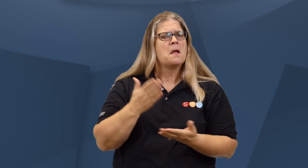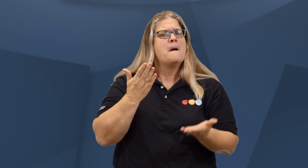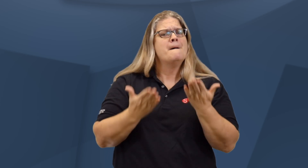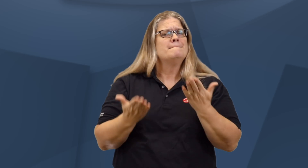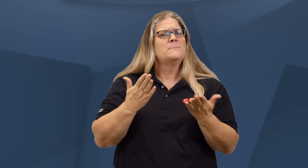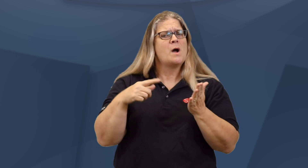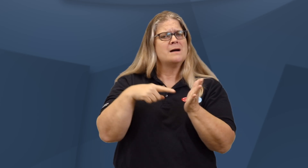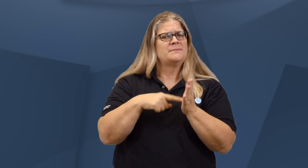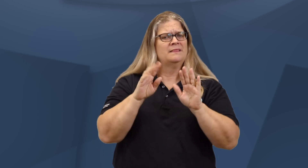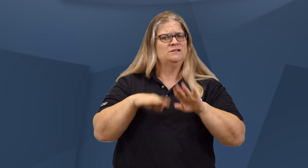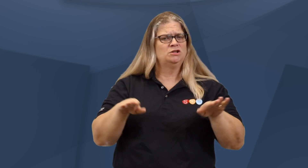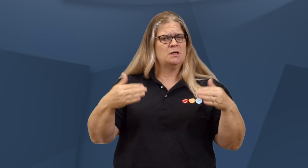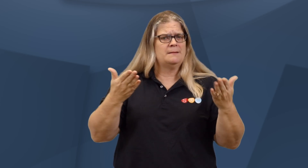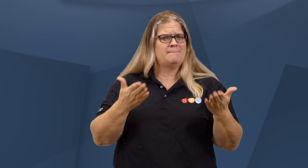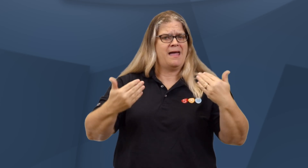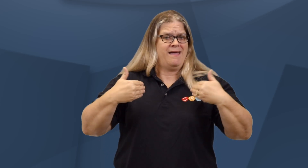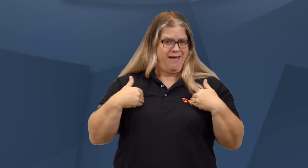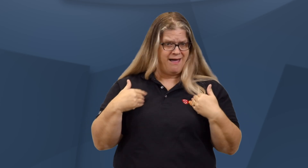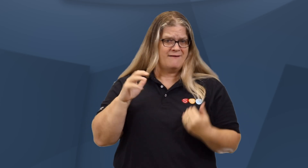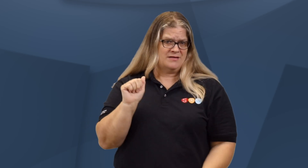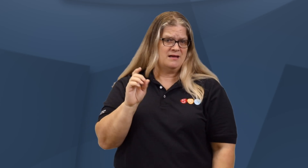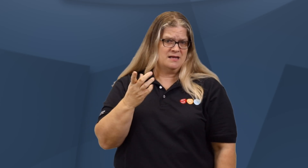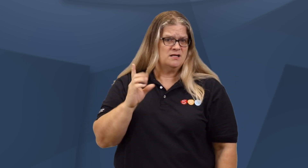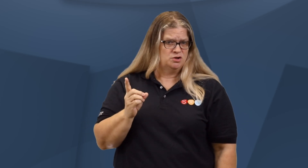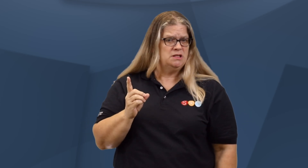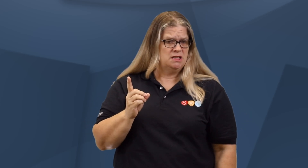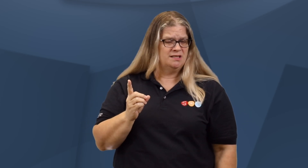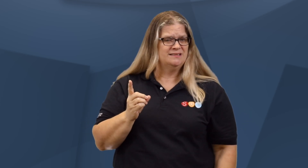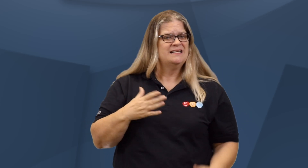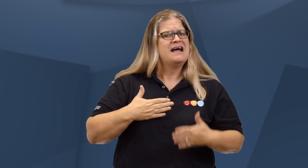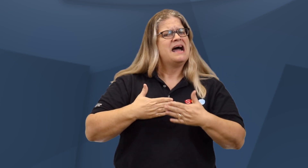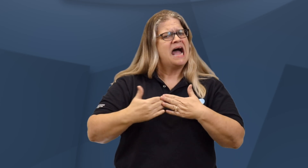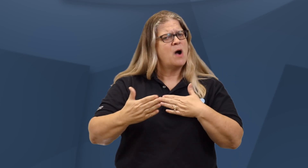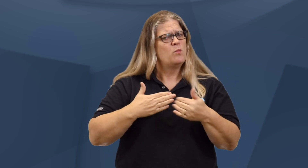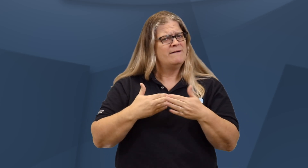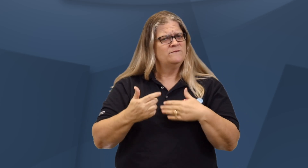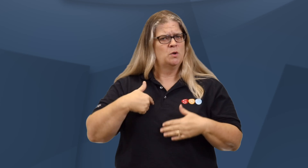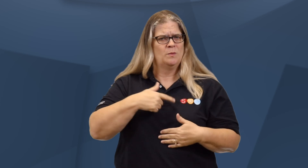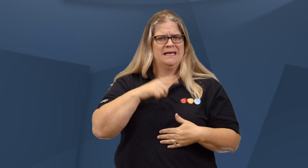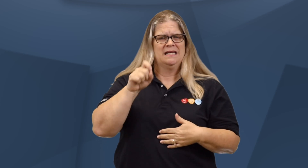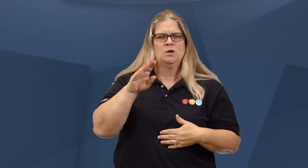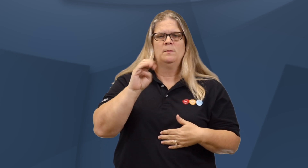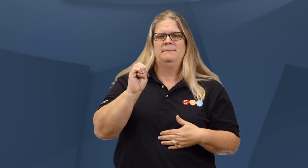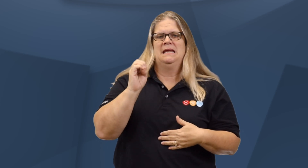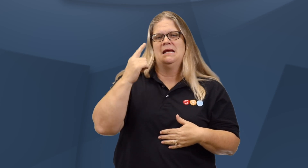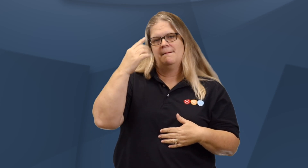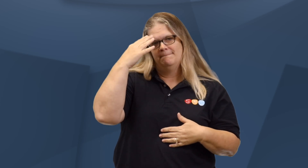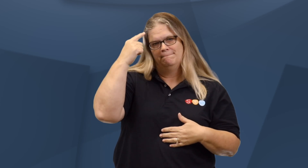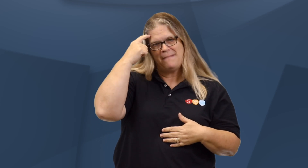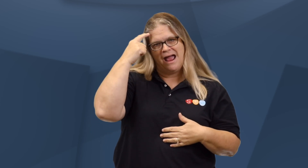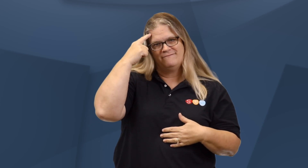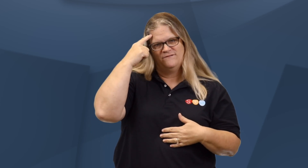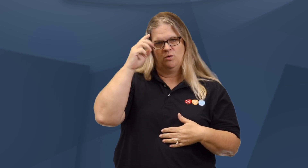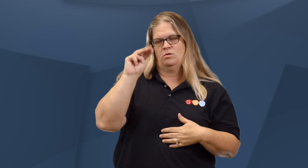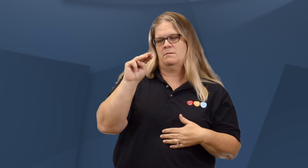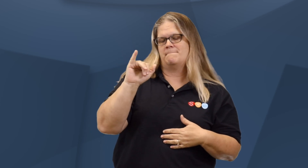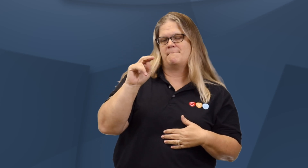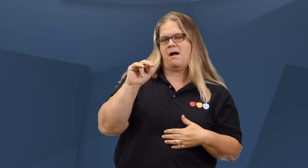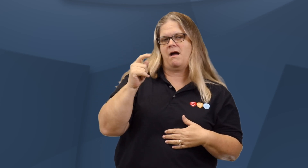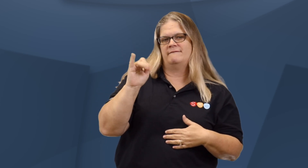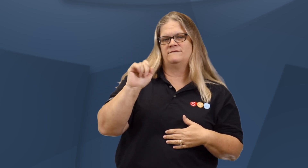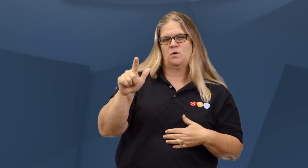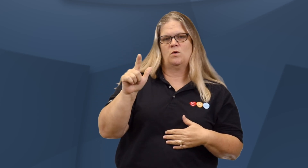Perhaps these children may have ADHD; however, we need to be mindful